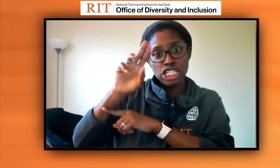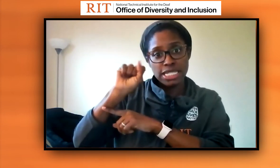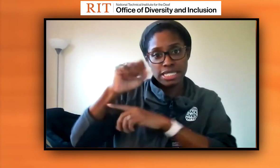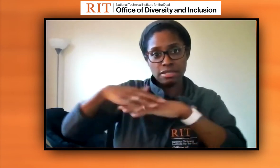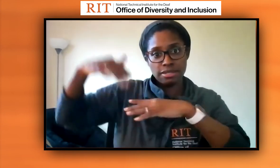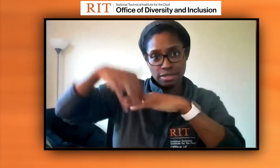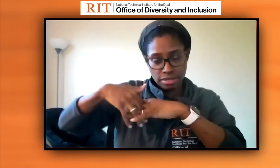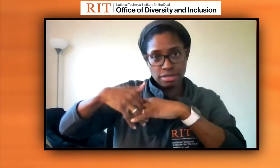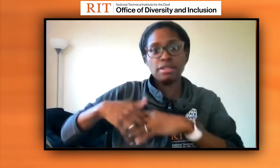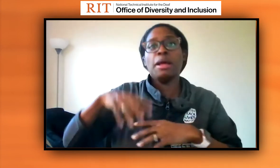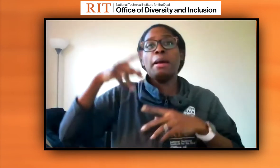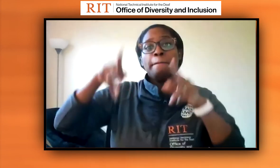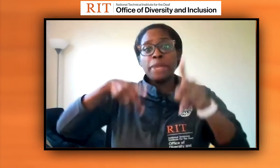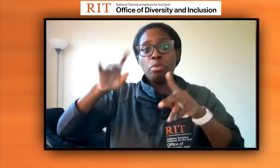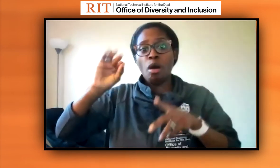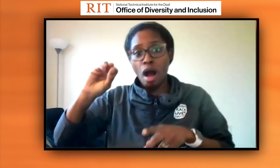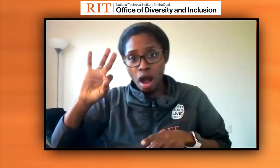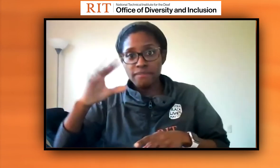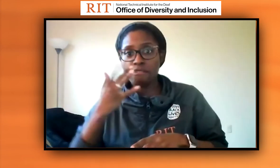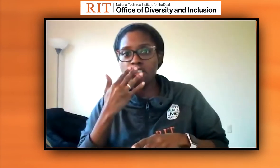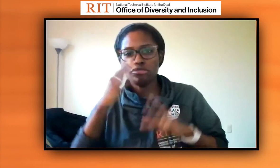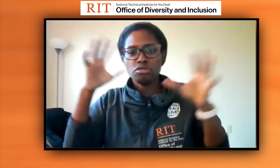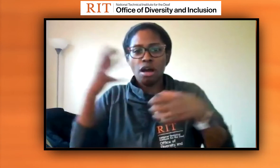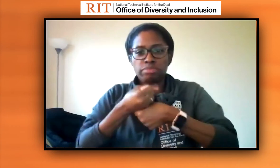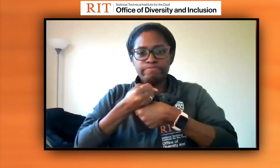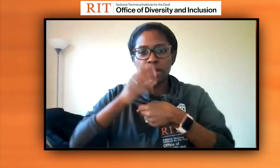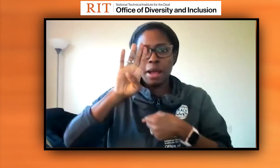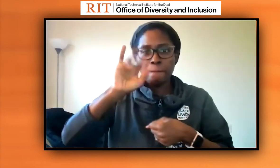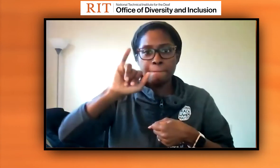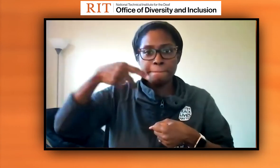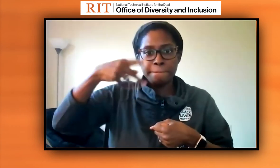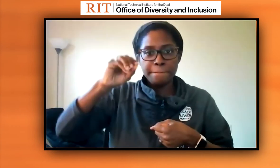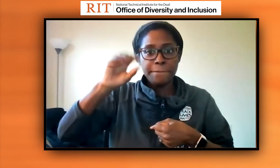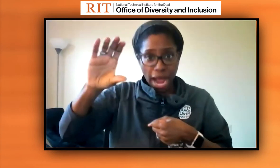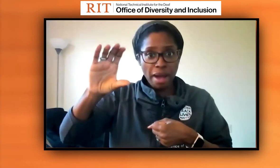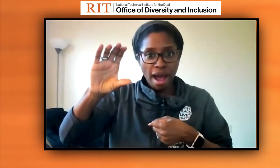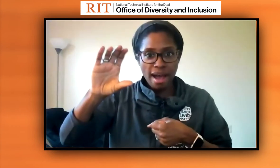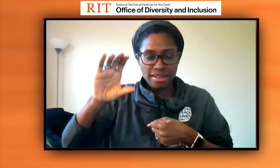I've also spent a lot of time working with the BIPOC community-- Black Indigenous People of Color,